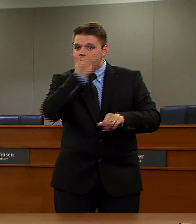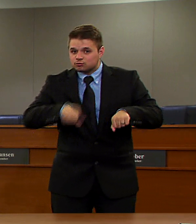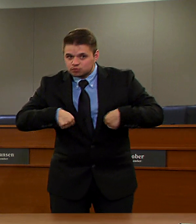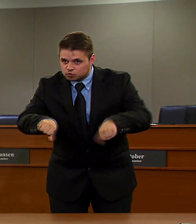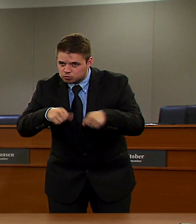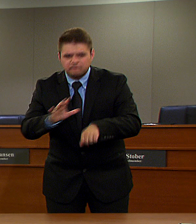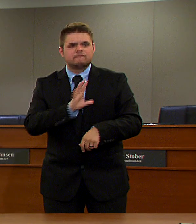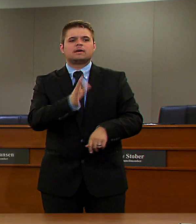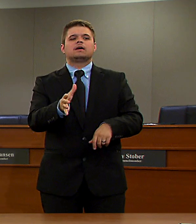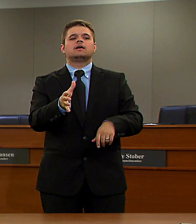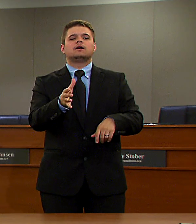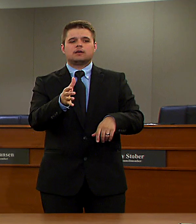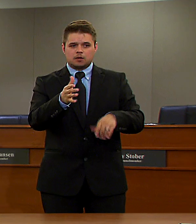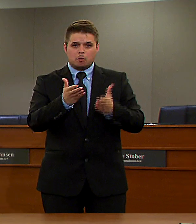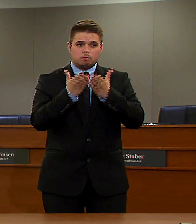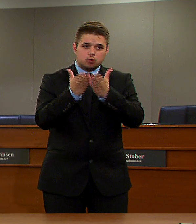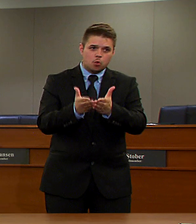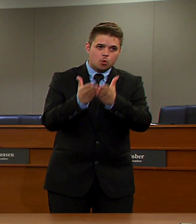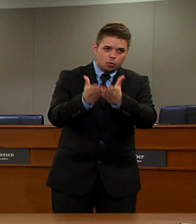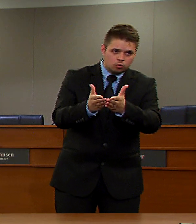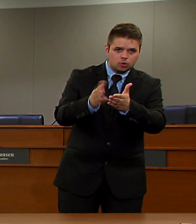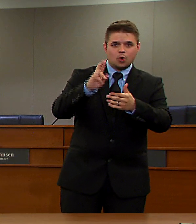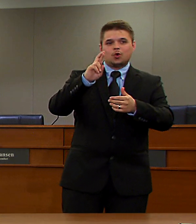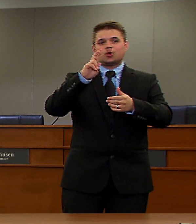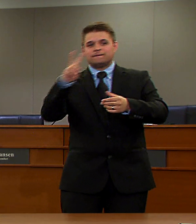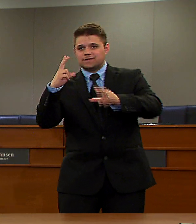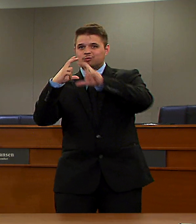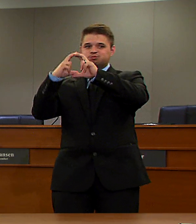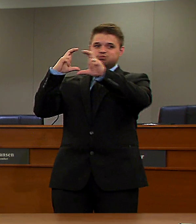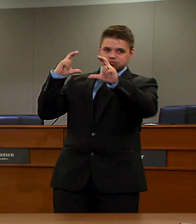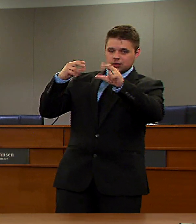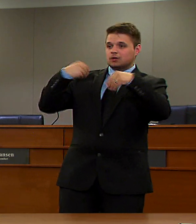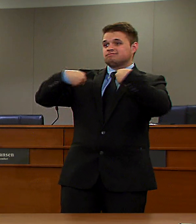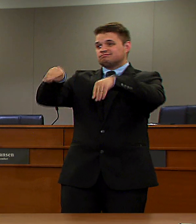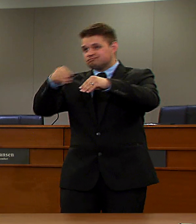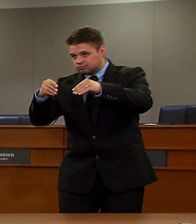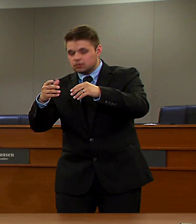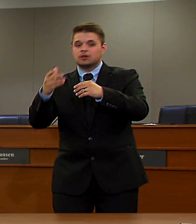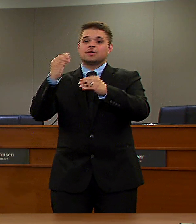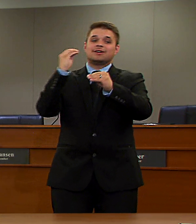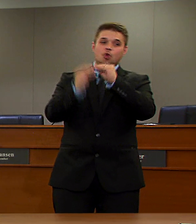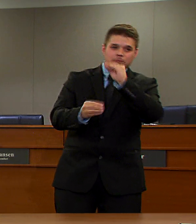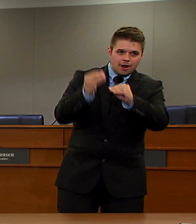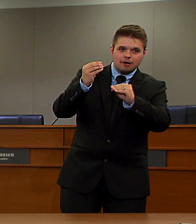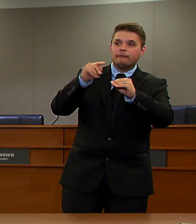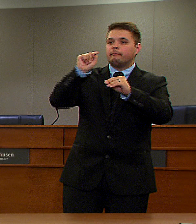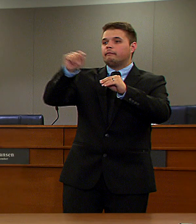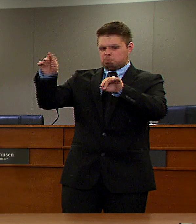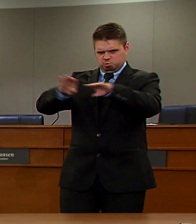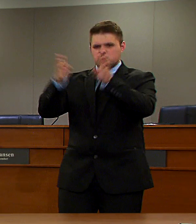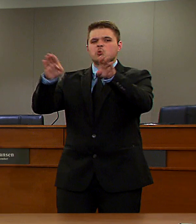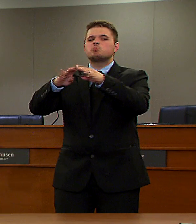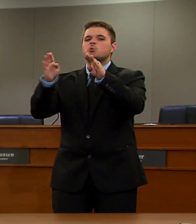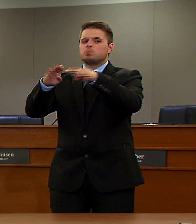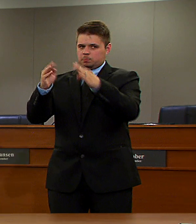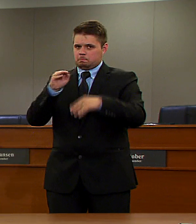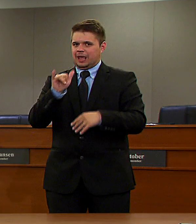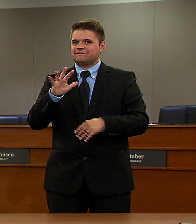sales, along with car repairs, can be open. Retail with curbside pickups.